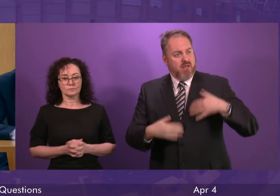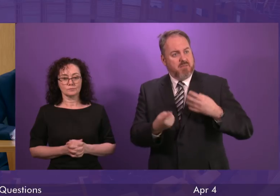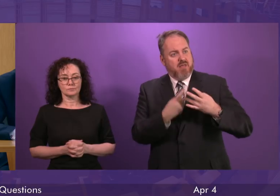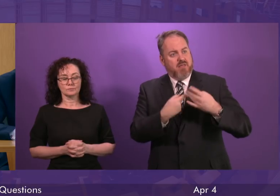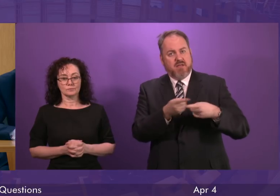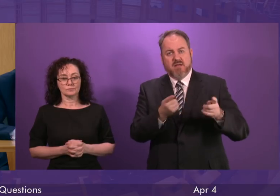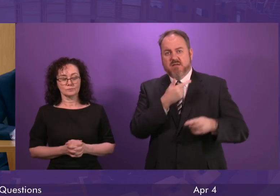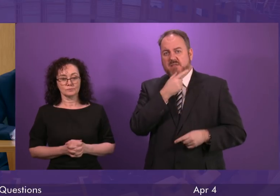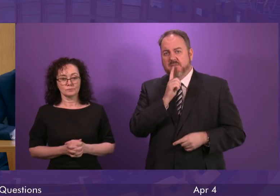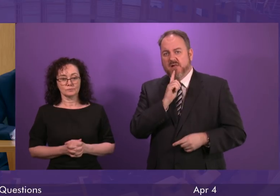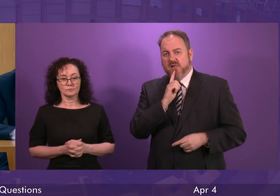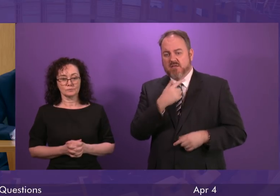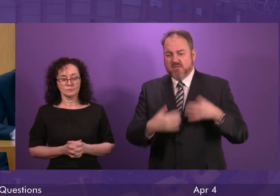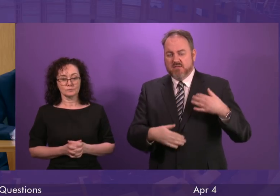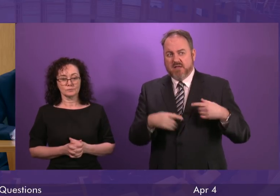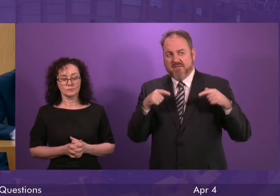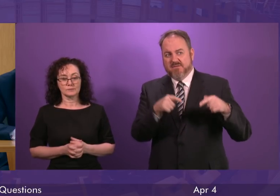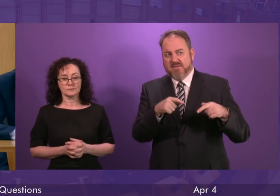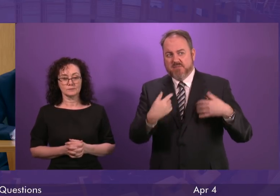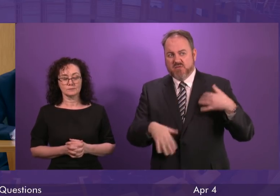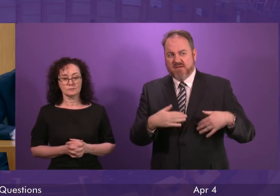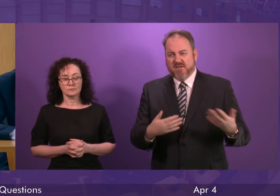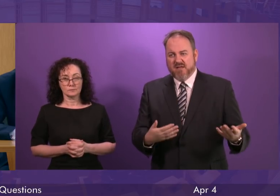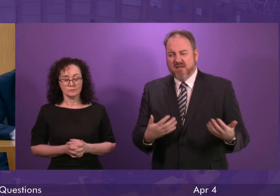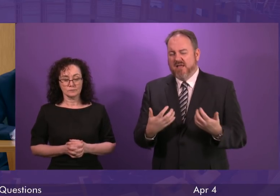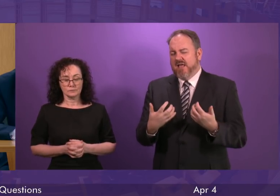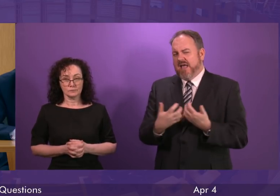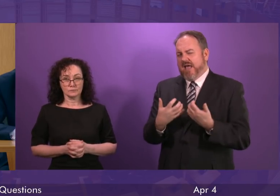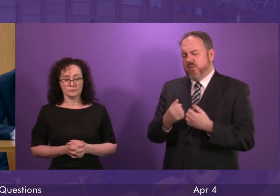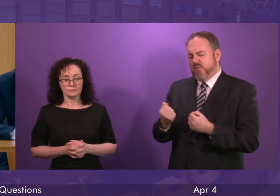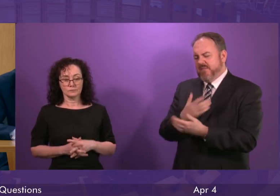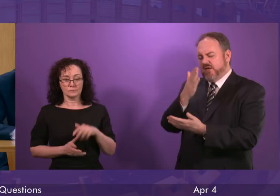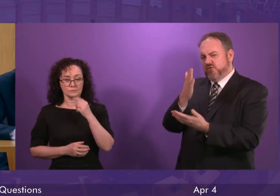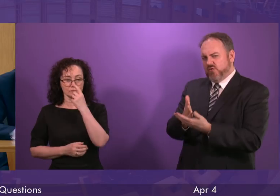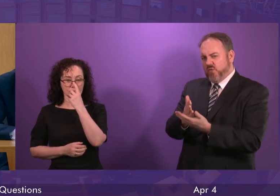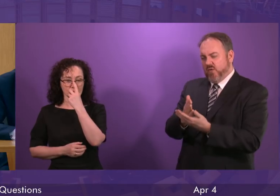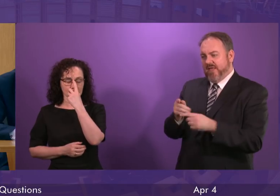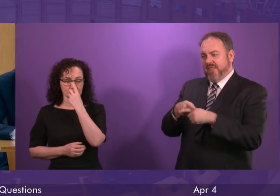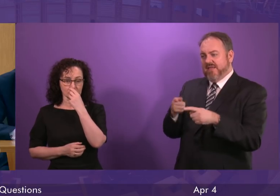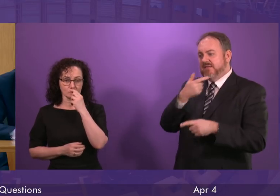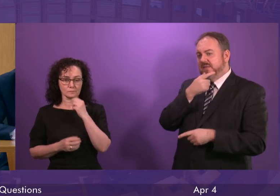very quickly to domestic abuse victims. How will the First Minister ensure that such breaches